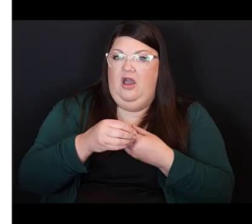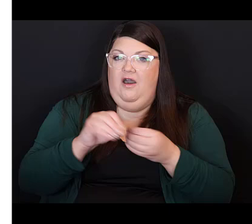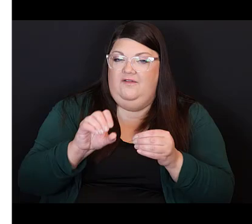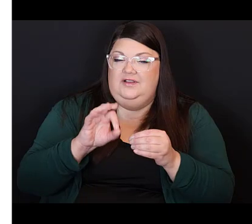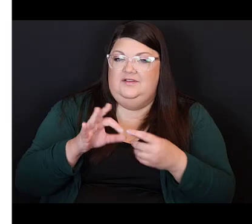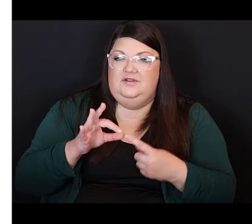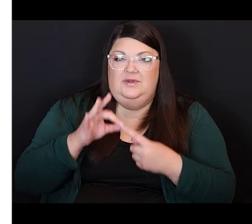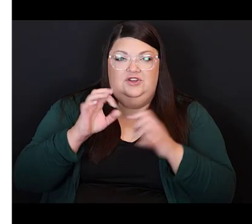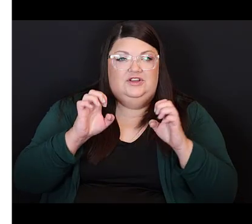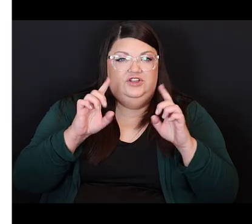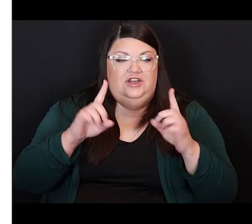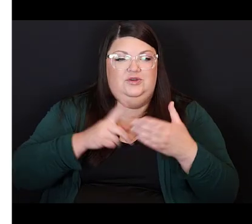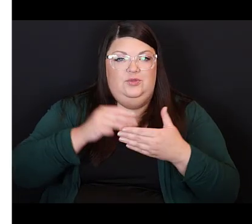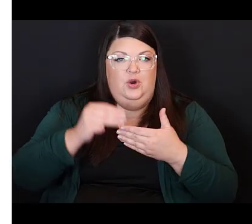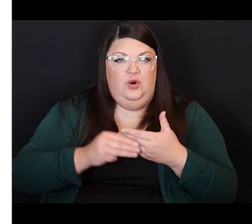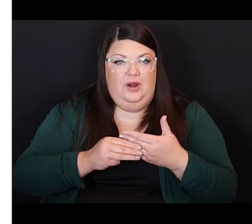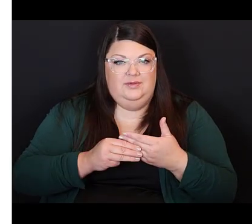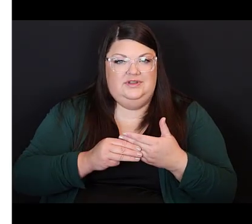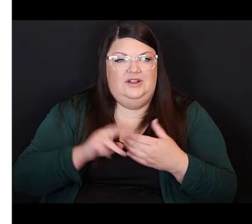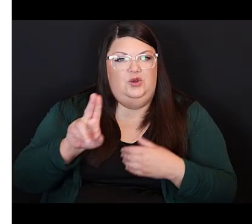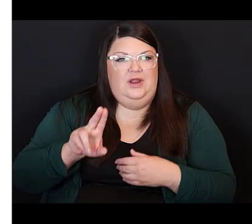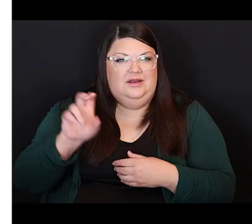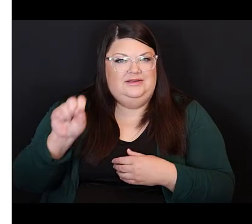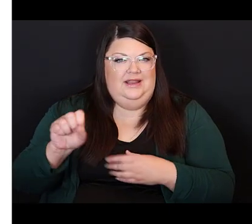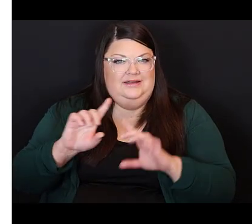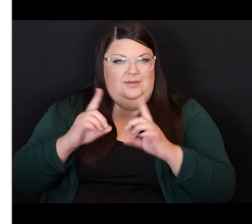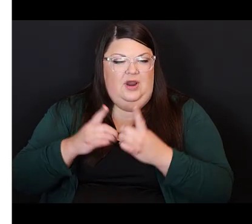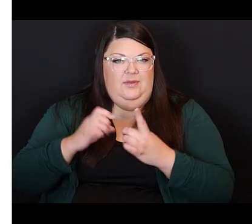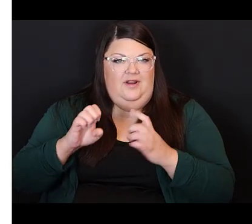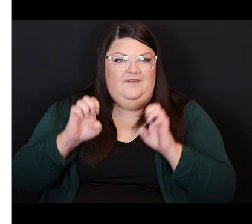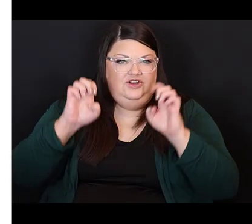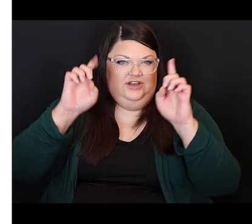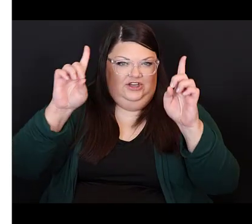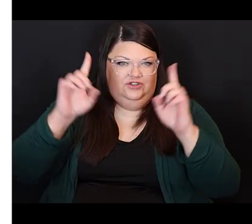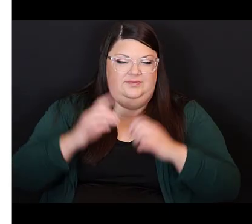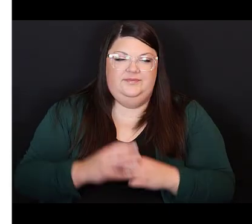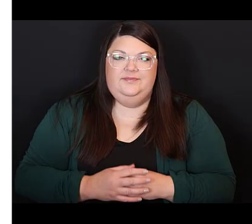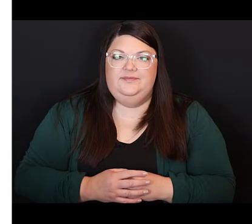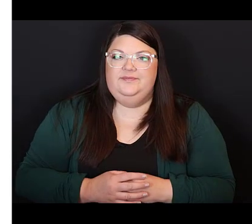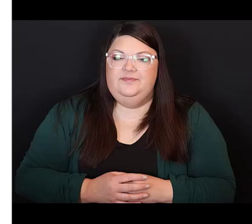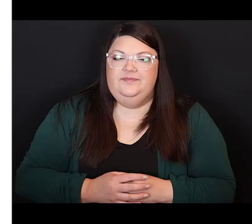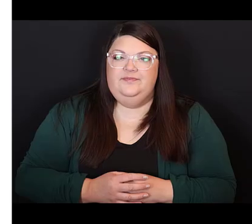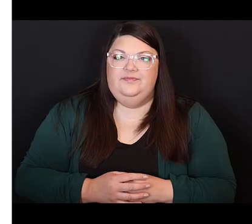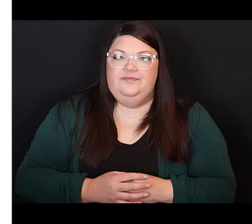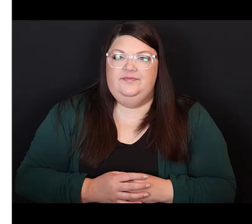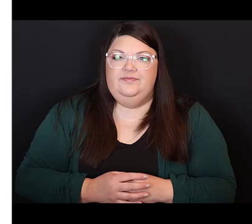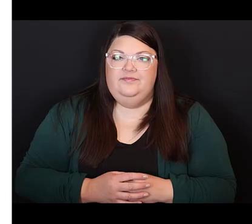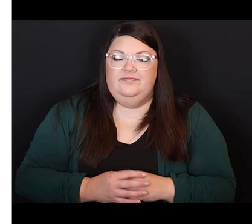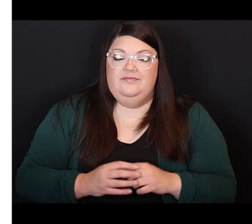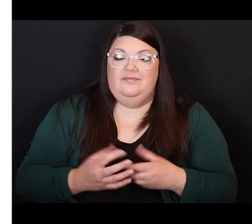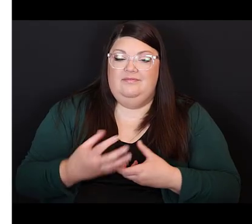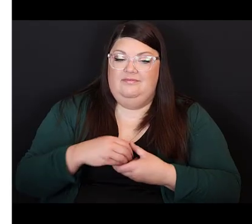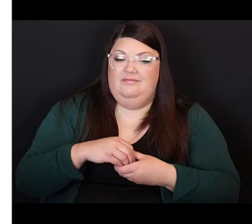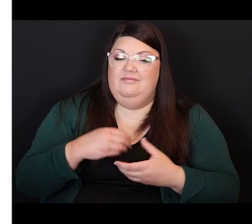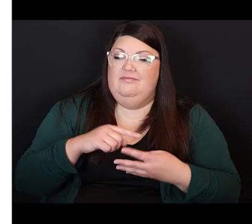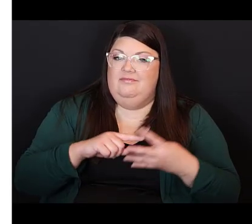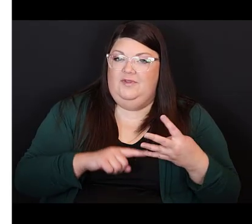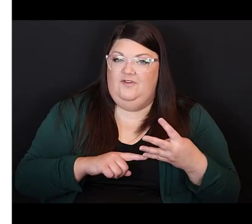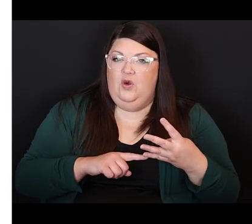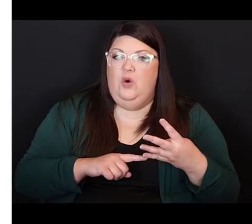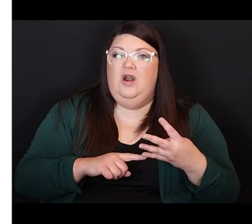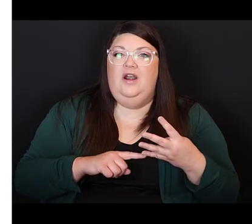sponsored by the Office of Special Education Programs at the U.S. Department of Education.